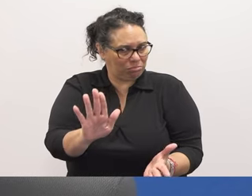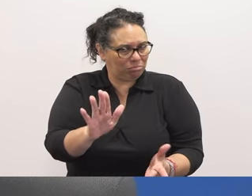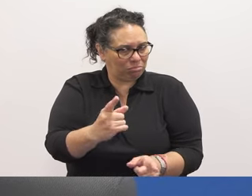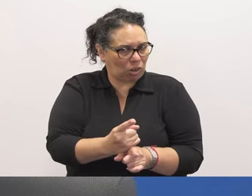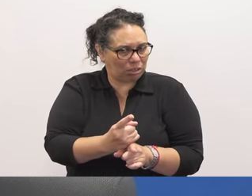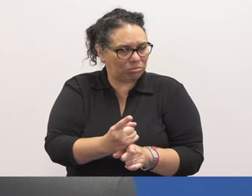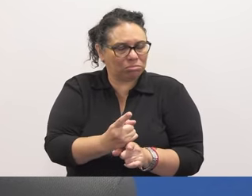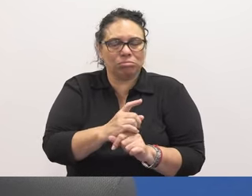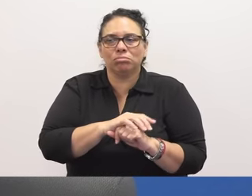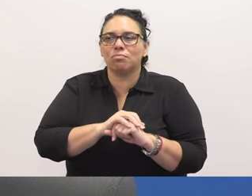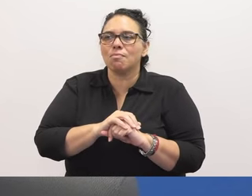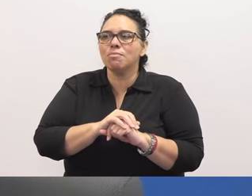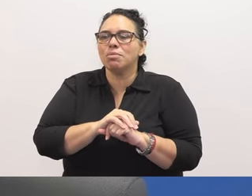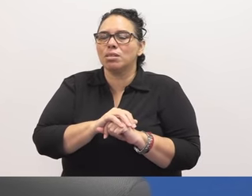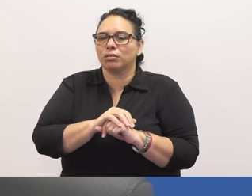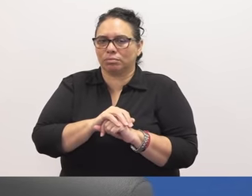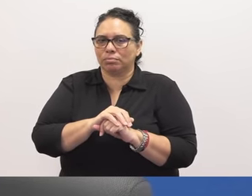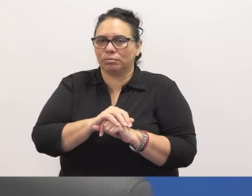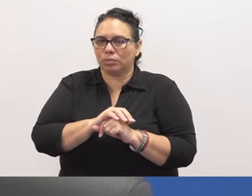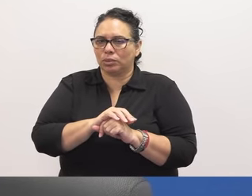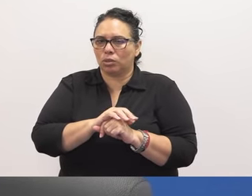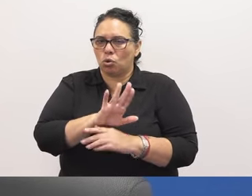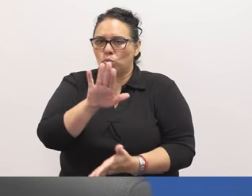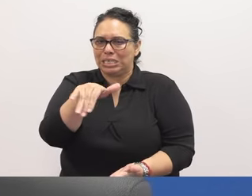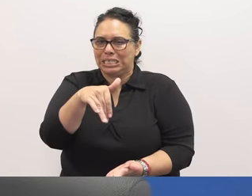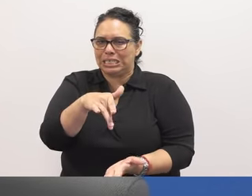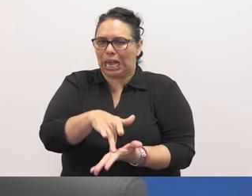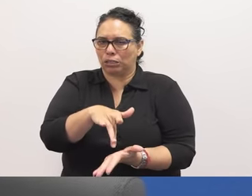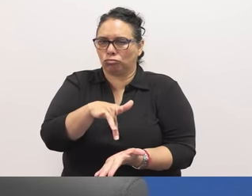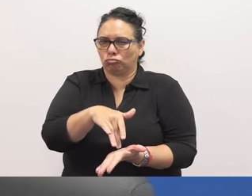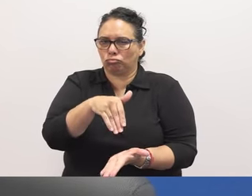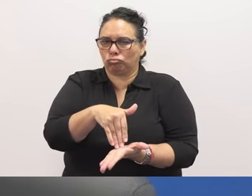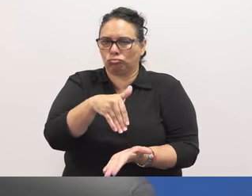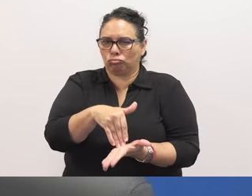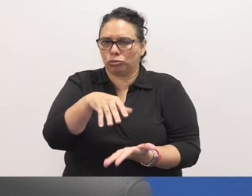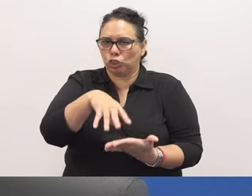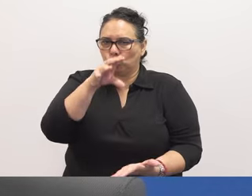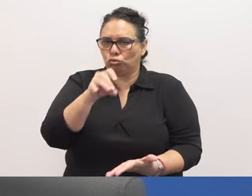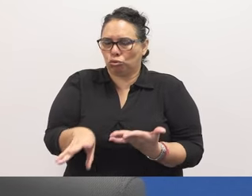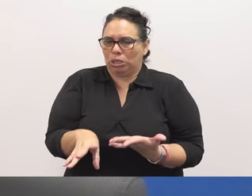when we center students in meaningful, authentic and concrete ways.